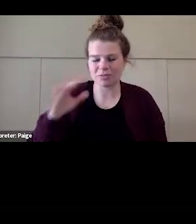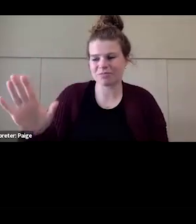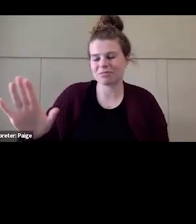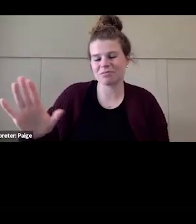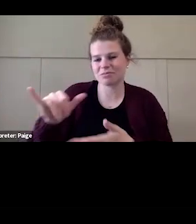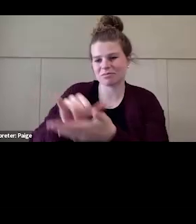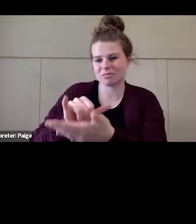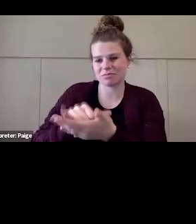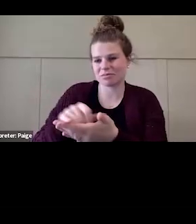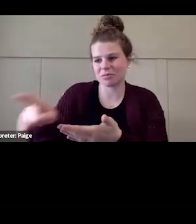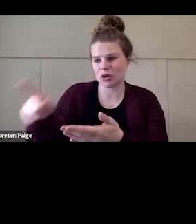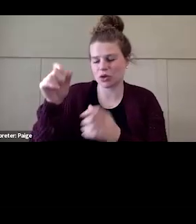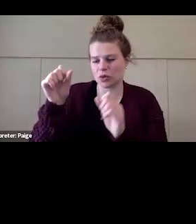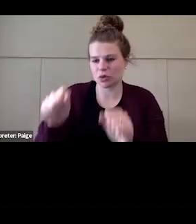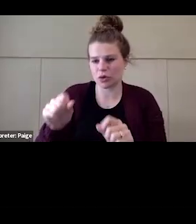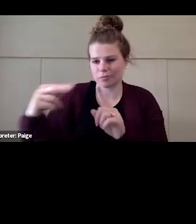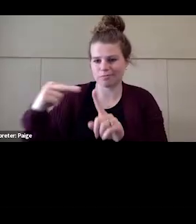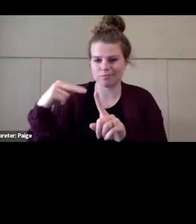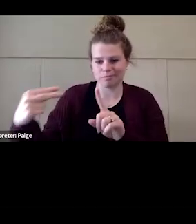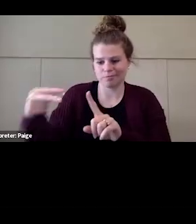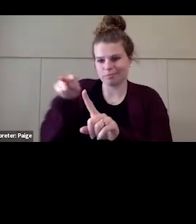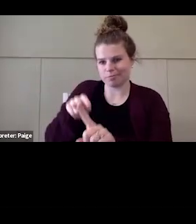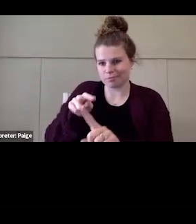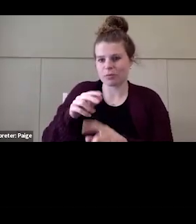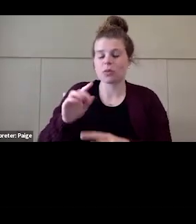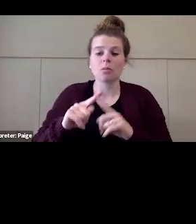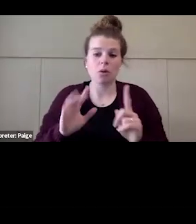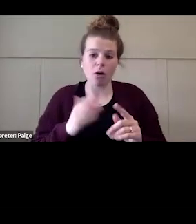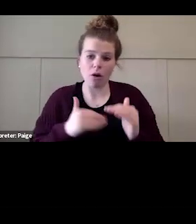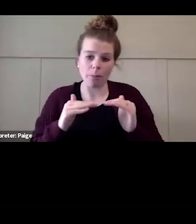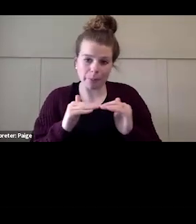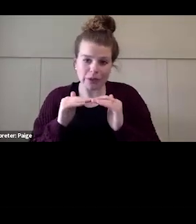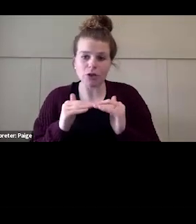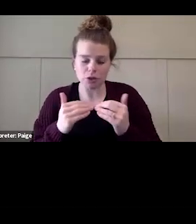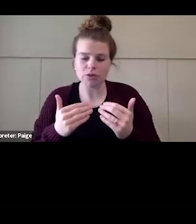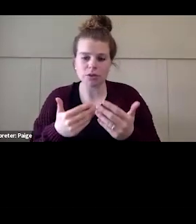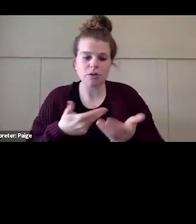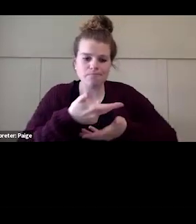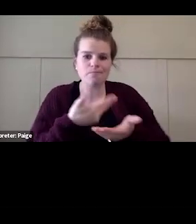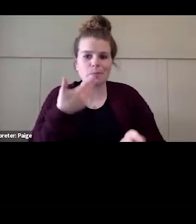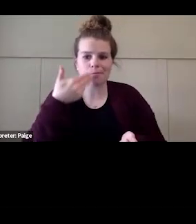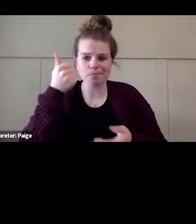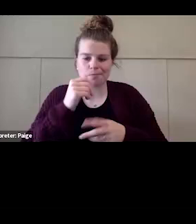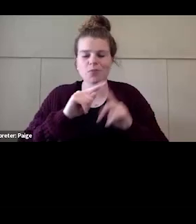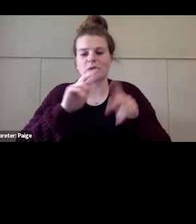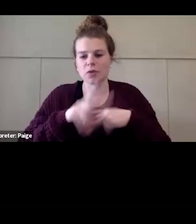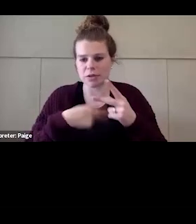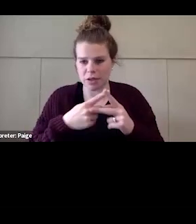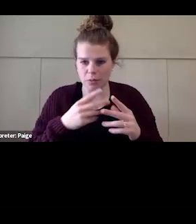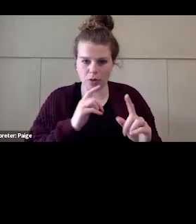to be in my position right now, and our peers are able to have a much different type of conversation as they discuss kind of their background,